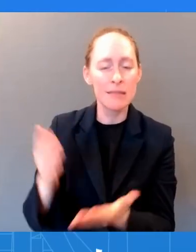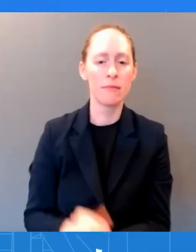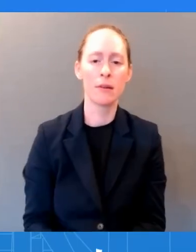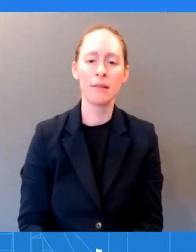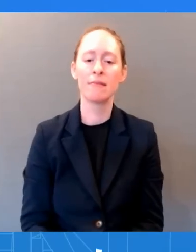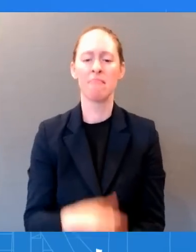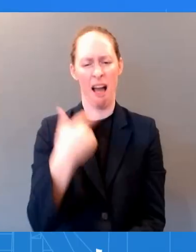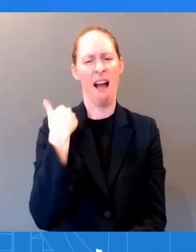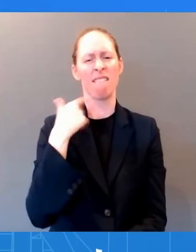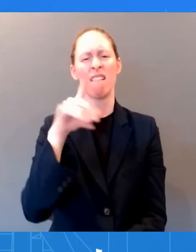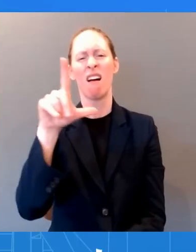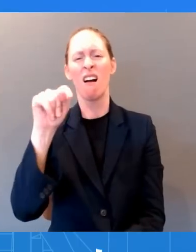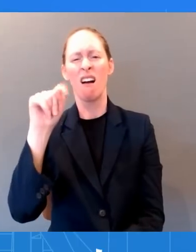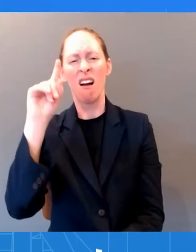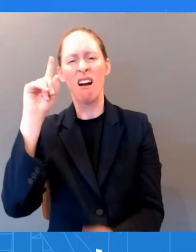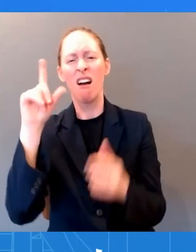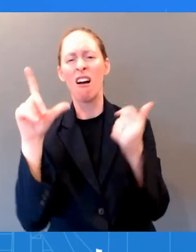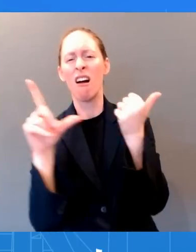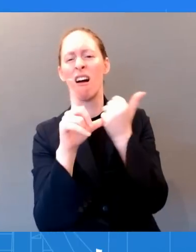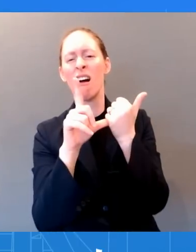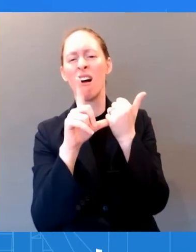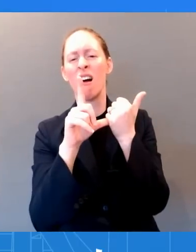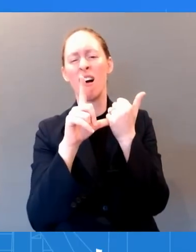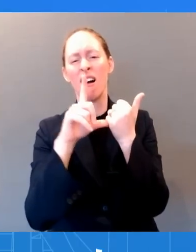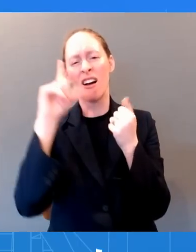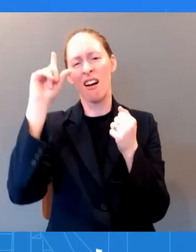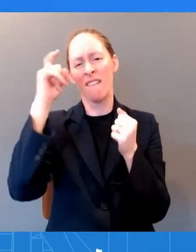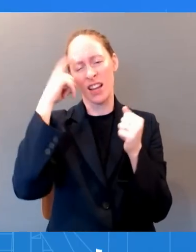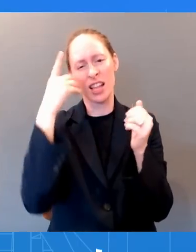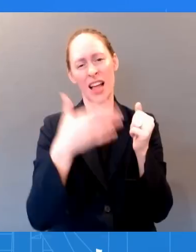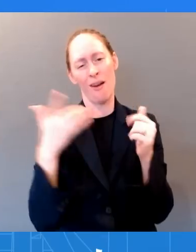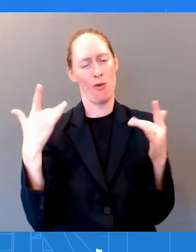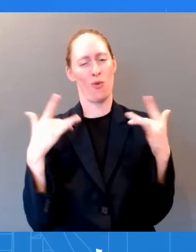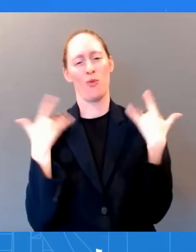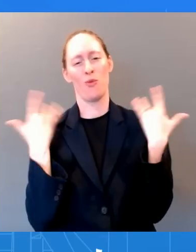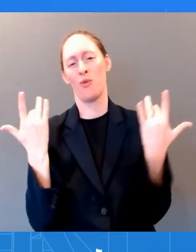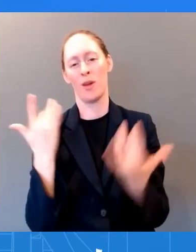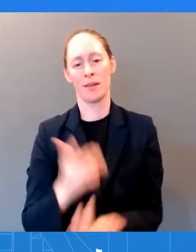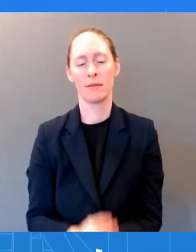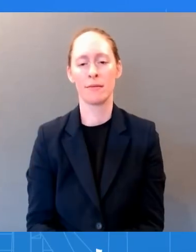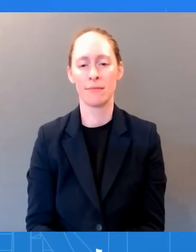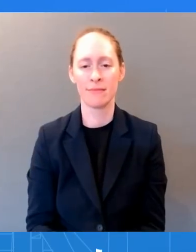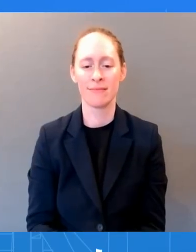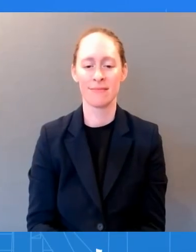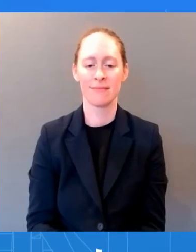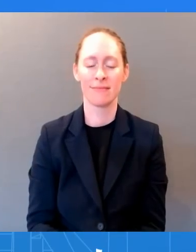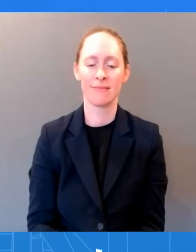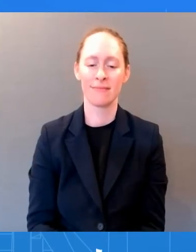So I would refer you to his -- to his office or his campaign. Okay. Go ahead. The Press: Thanks, Karine.